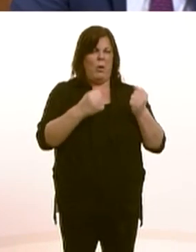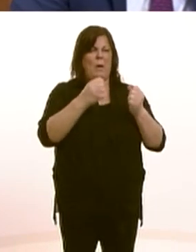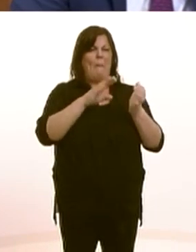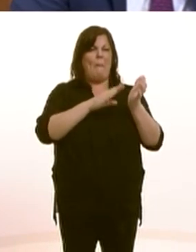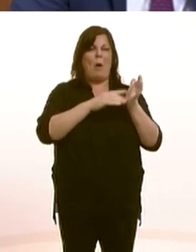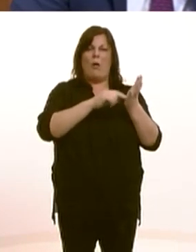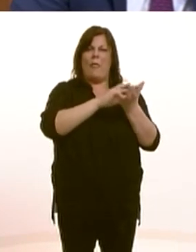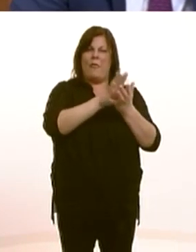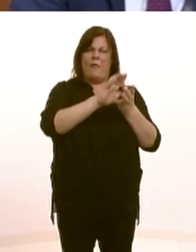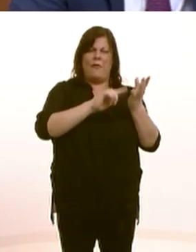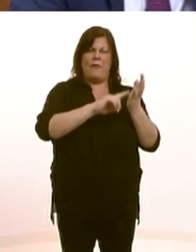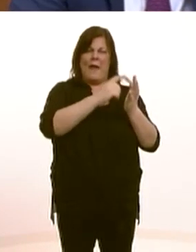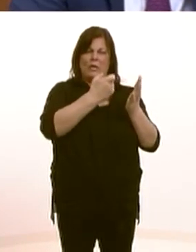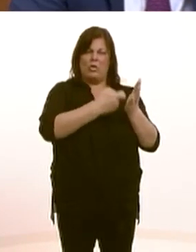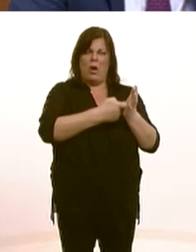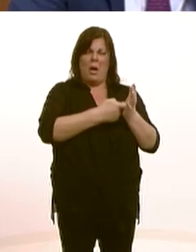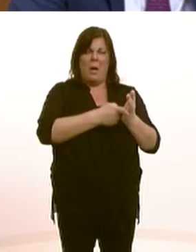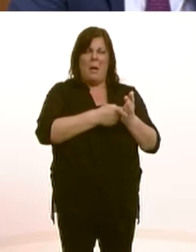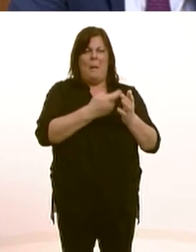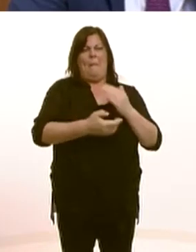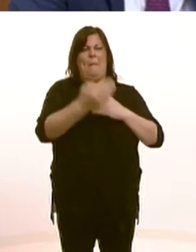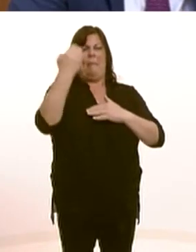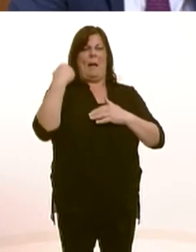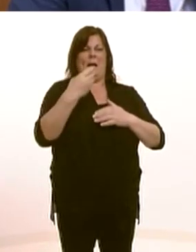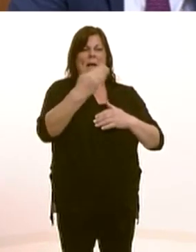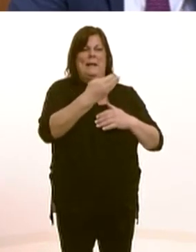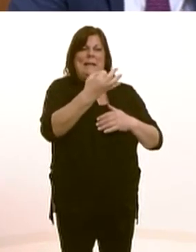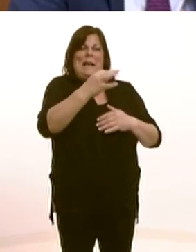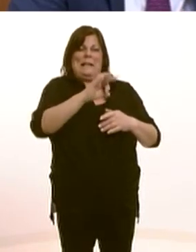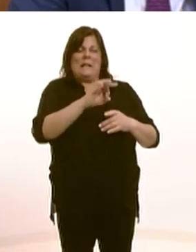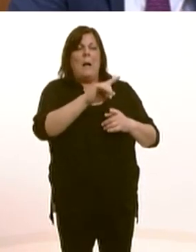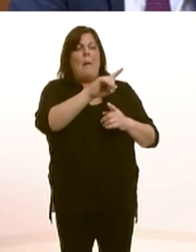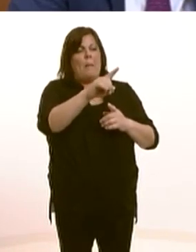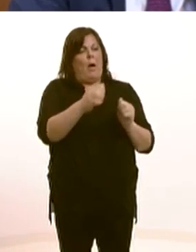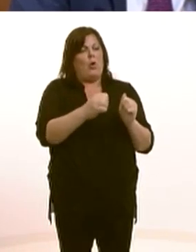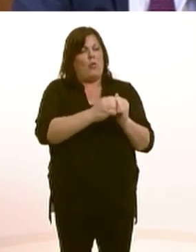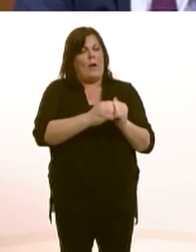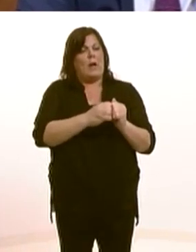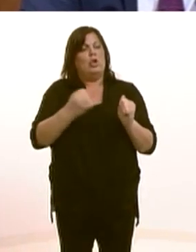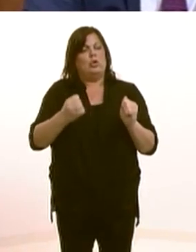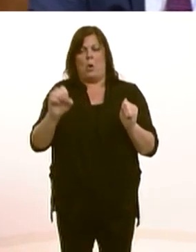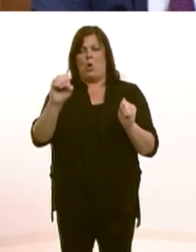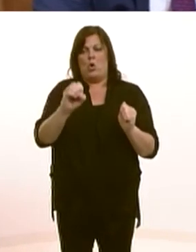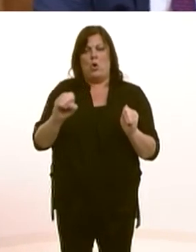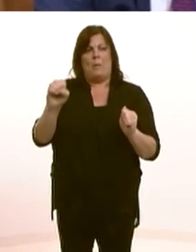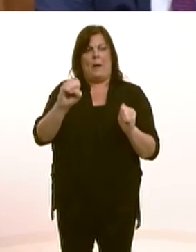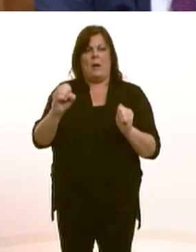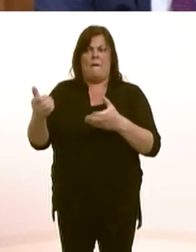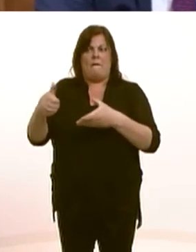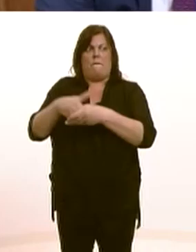But Iíll agree with him on one point: there should be a European solution. But the problem is we are now not going to be part of the European solution because we wonít be in Europe.